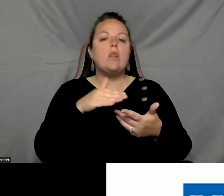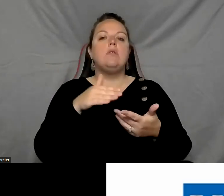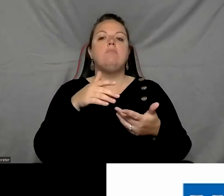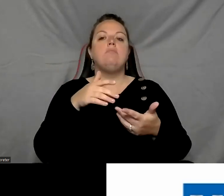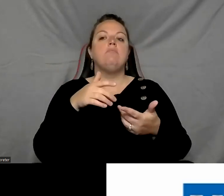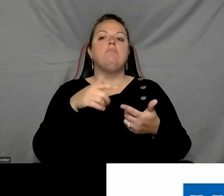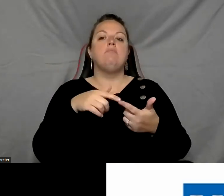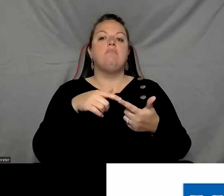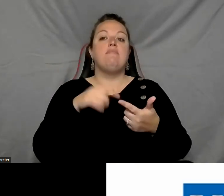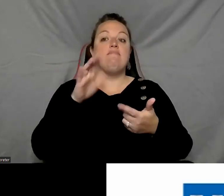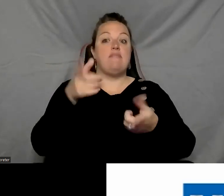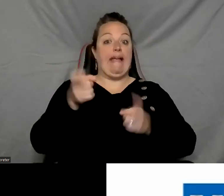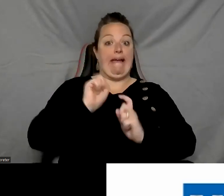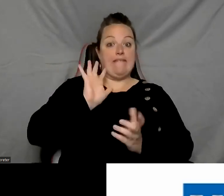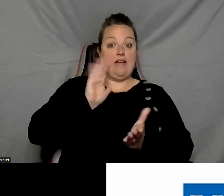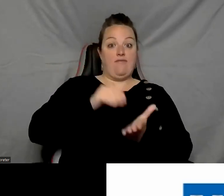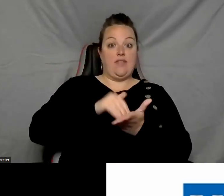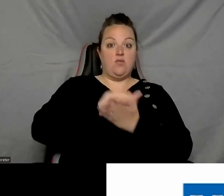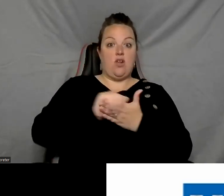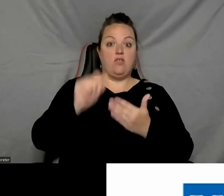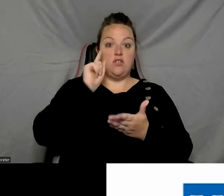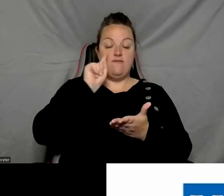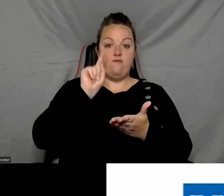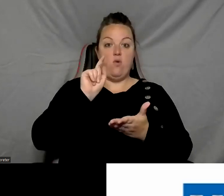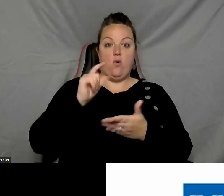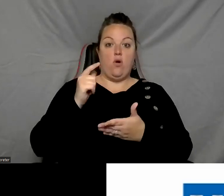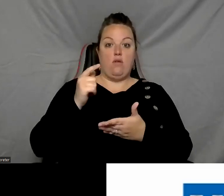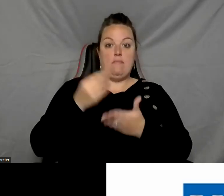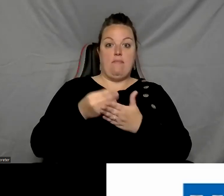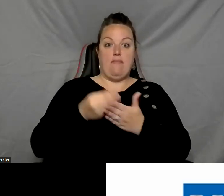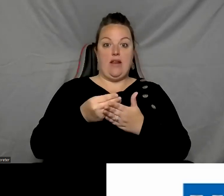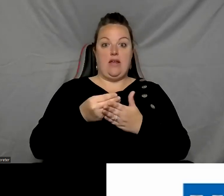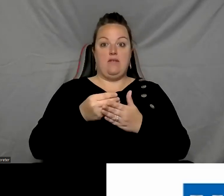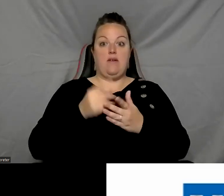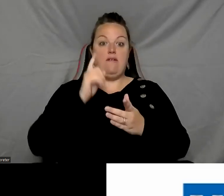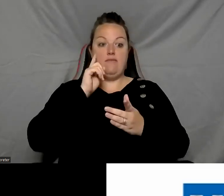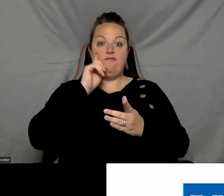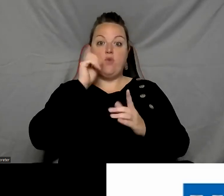me $5,000 for a grant towards my first car that I now have I've had for about a year